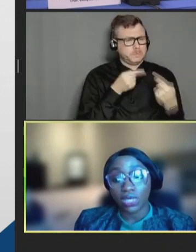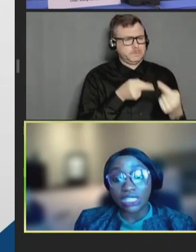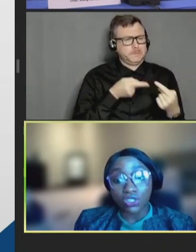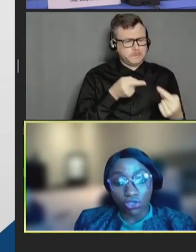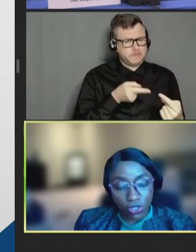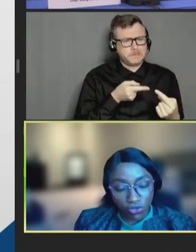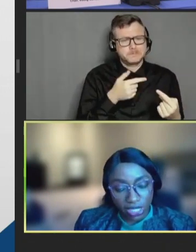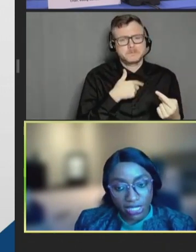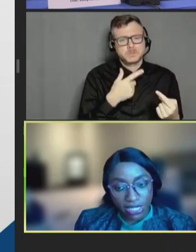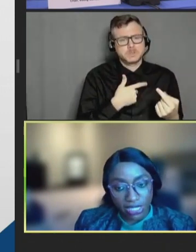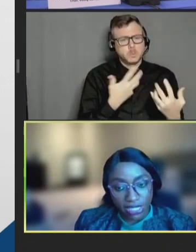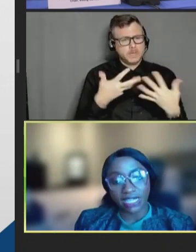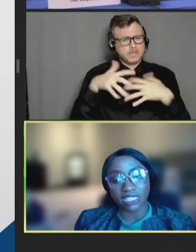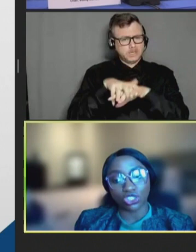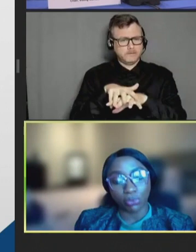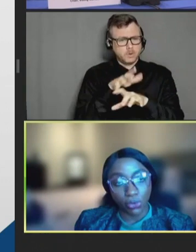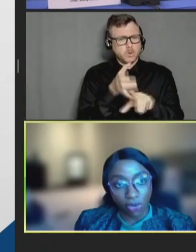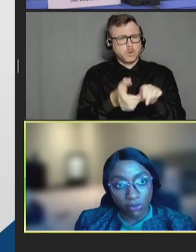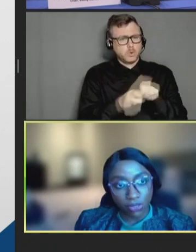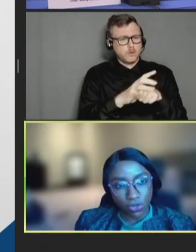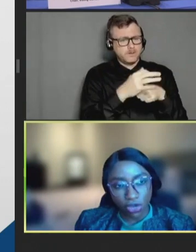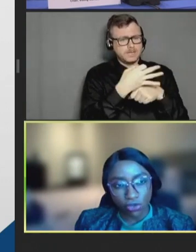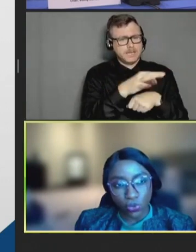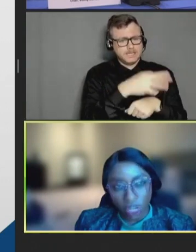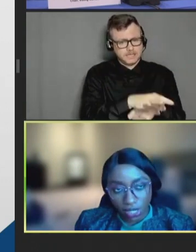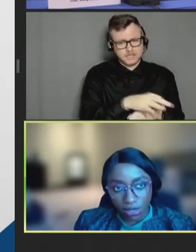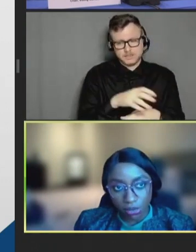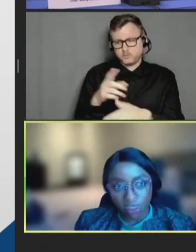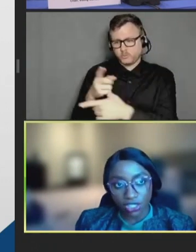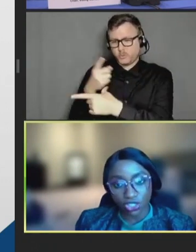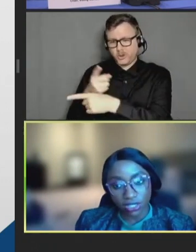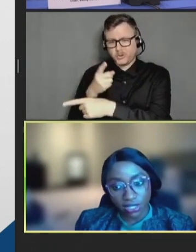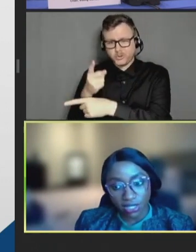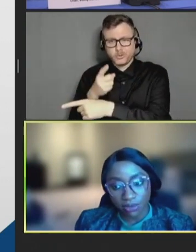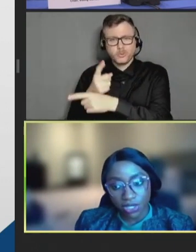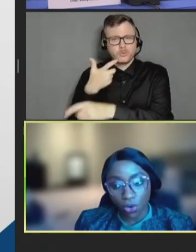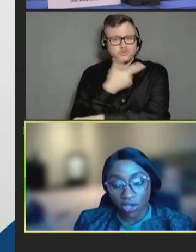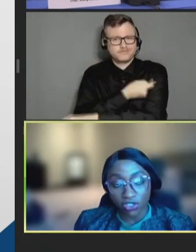integrate COVID-19 vaccination programs into their routine immunization systems or even